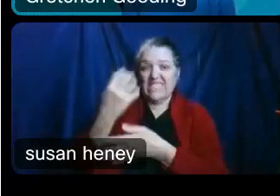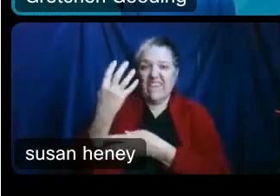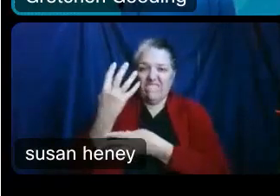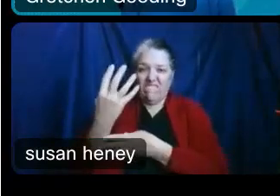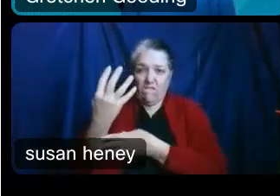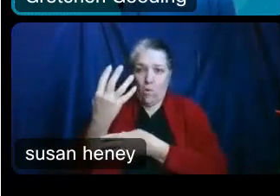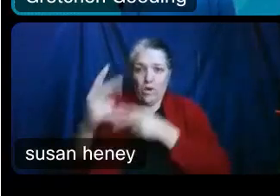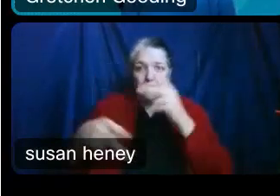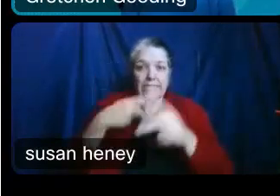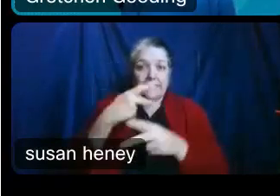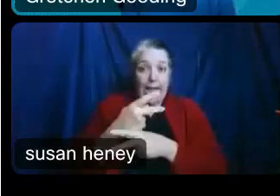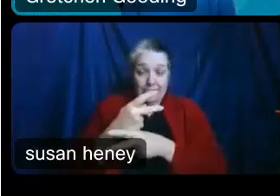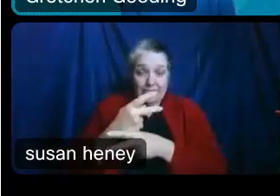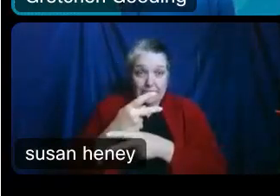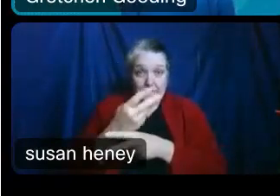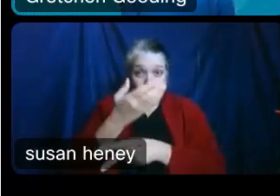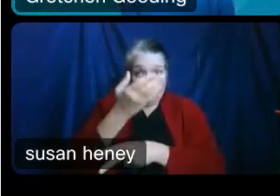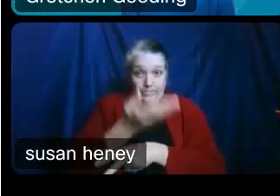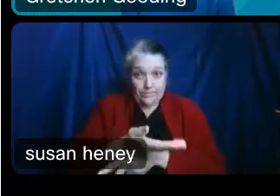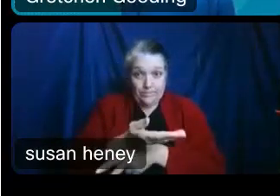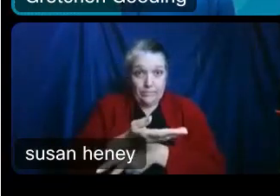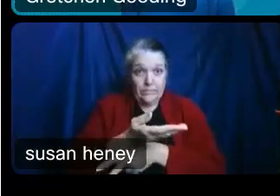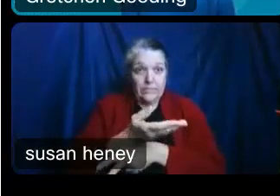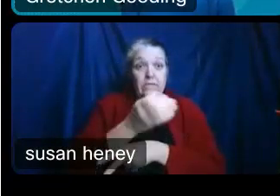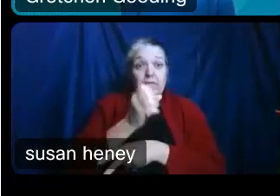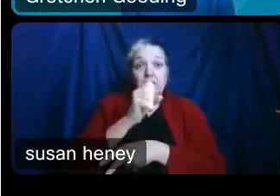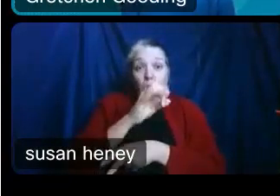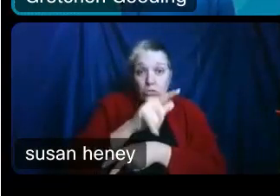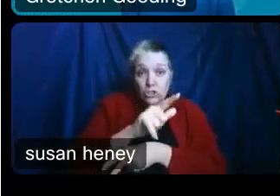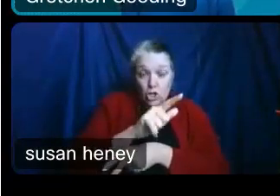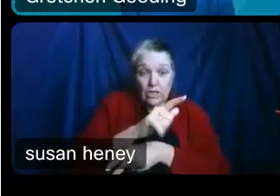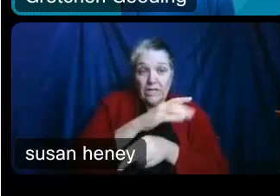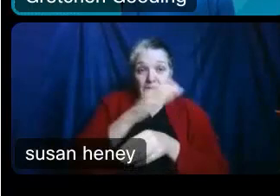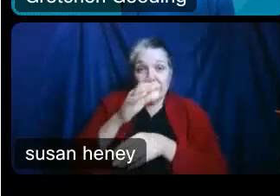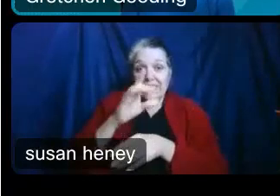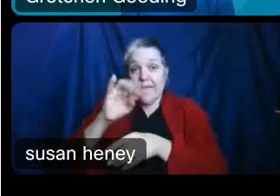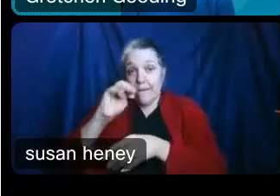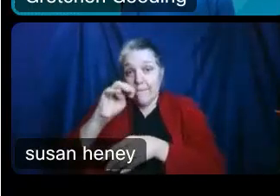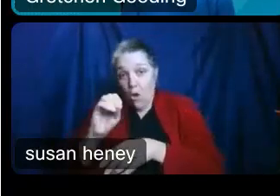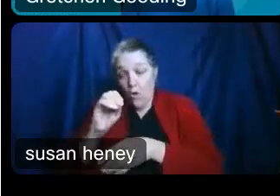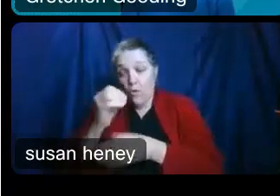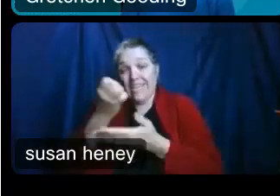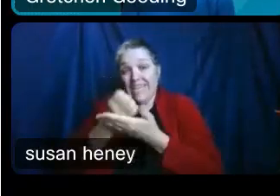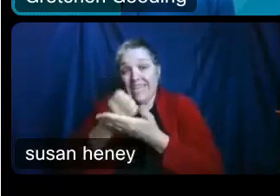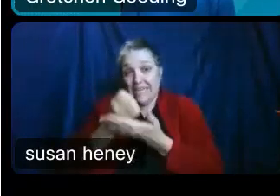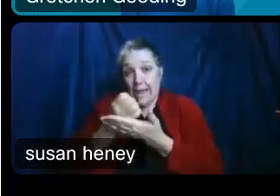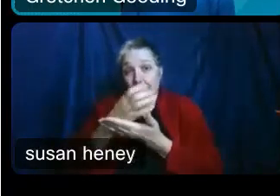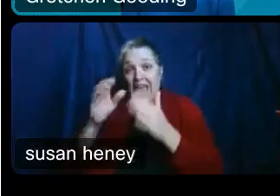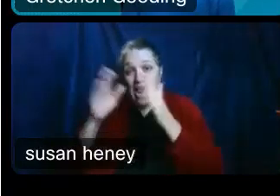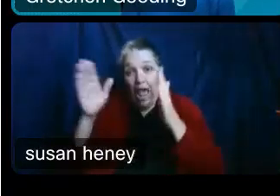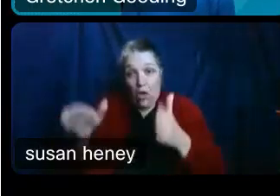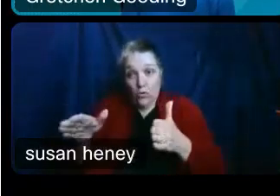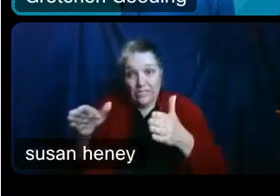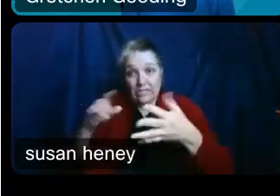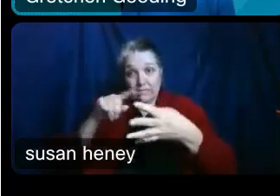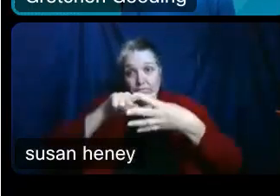of characteristics. Social, demographic, economic, and housing. Social characteristics include